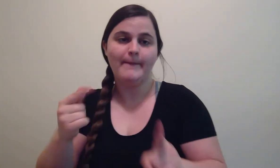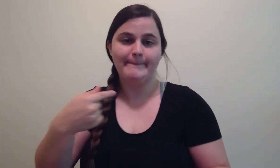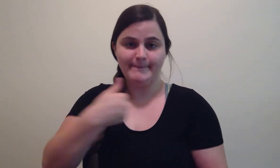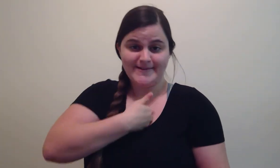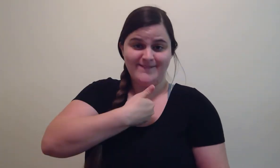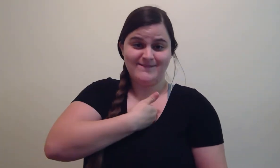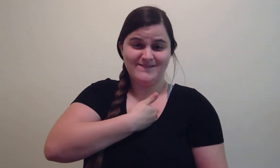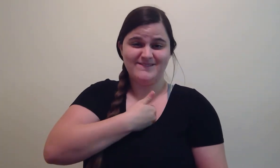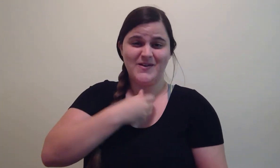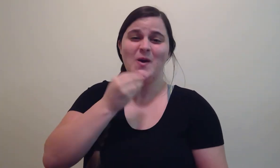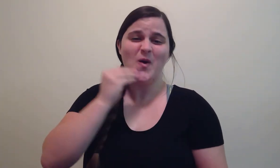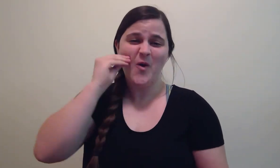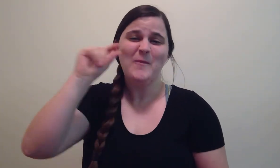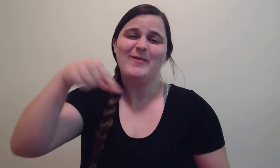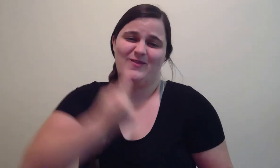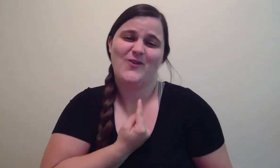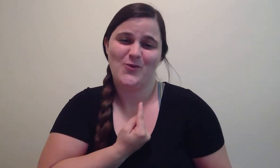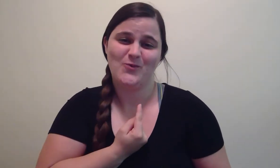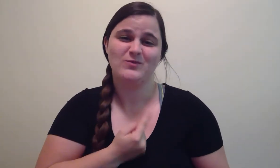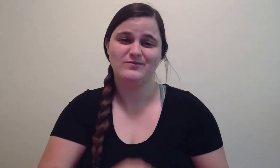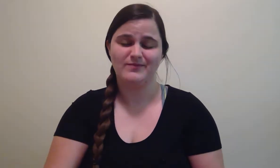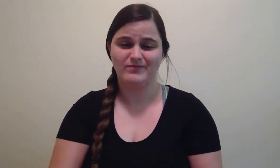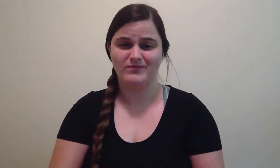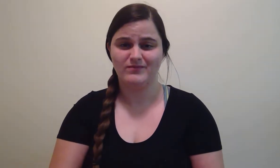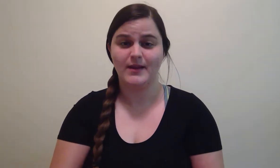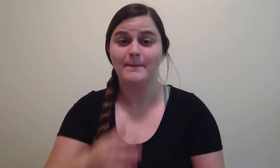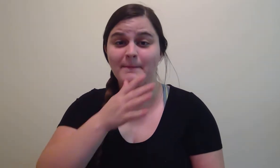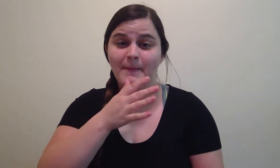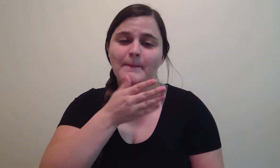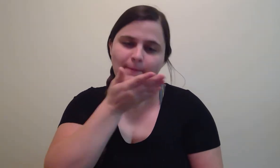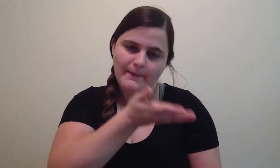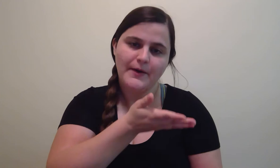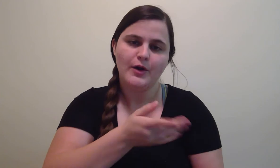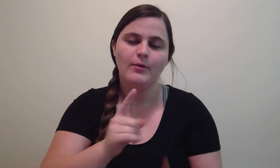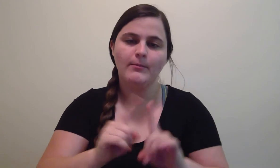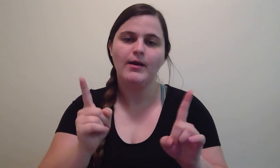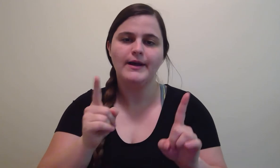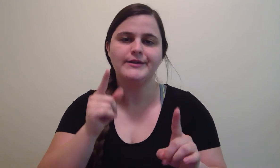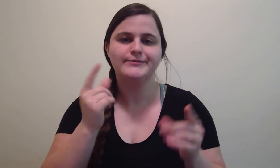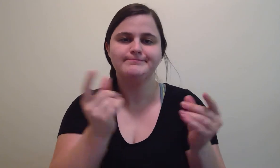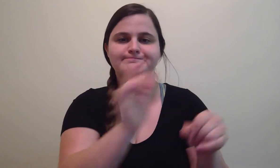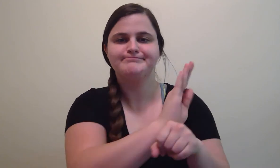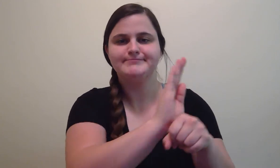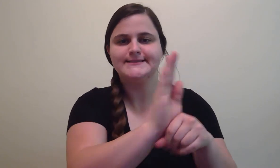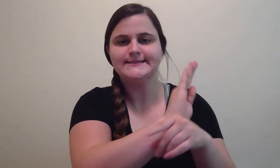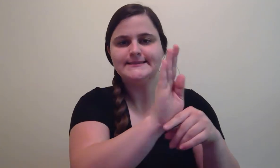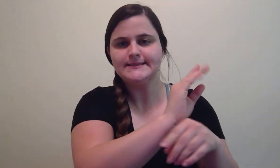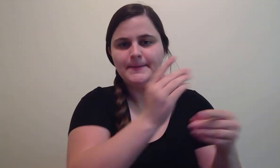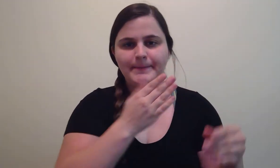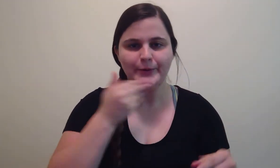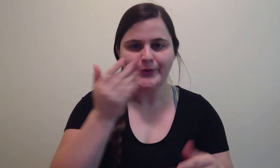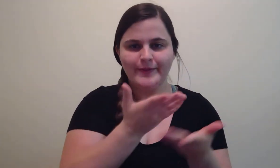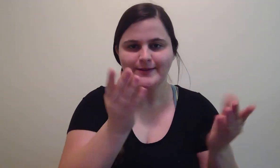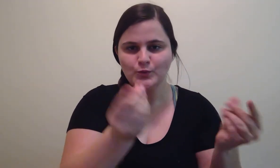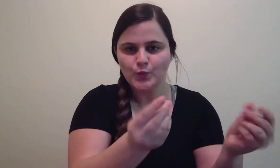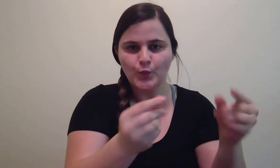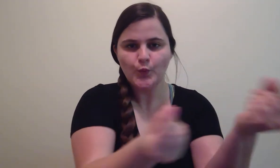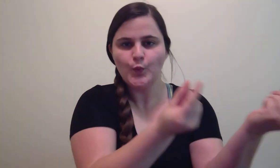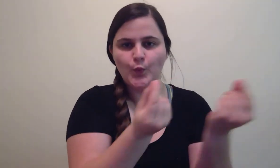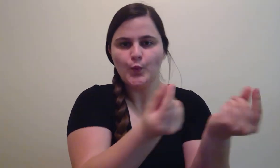but what it left me was home alone. My mother was there, but she had better things to do than kick a soccer ball around.